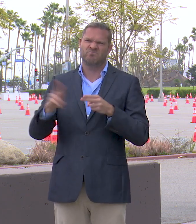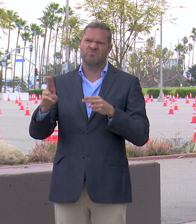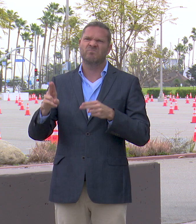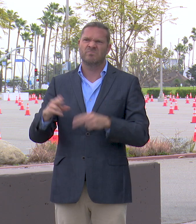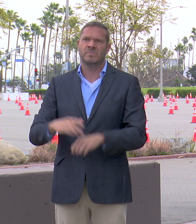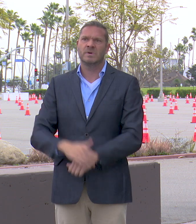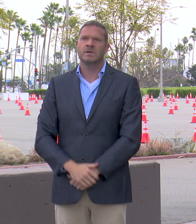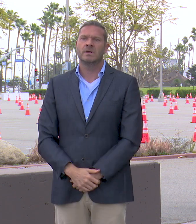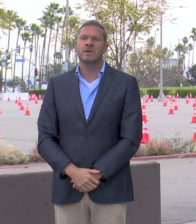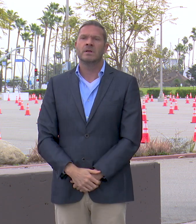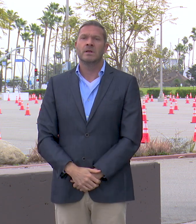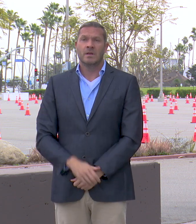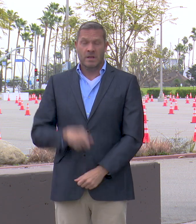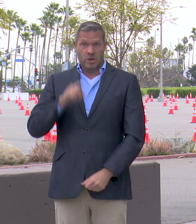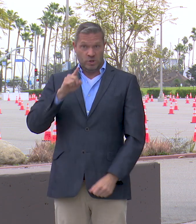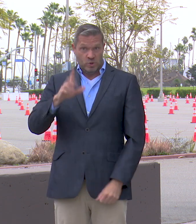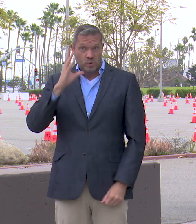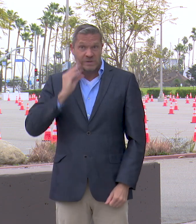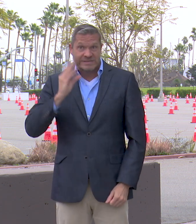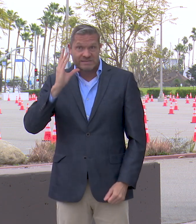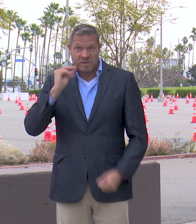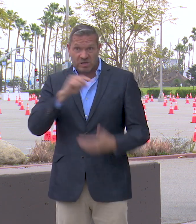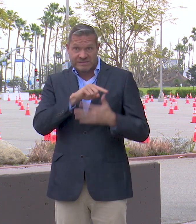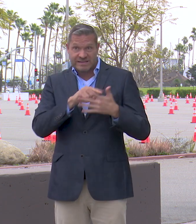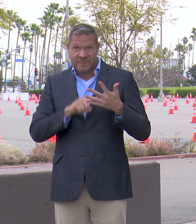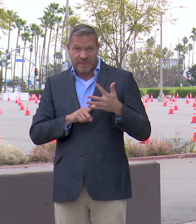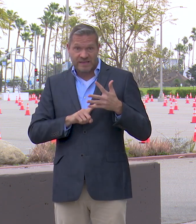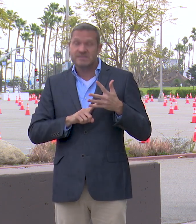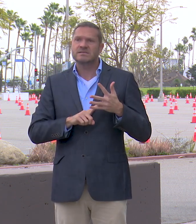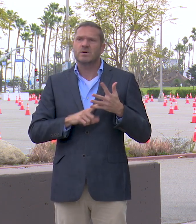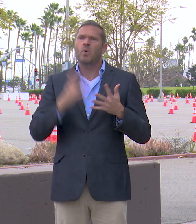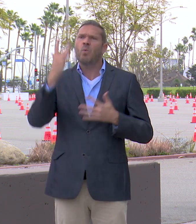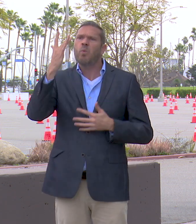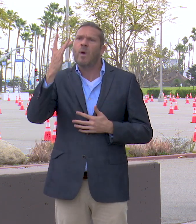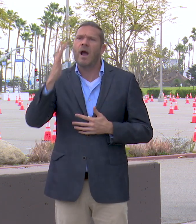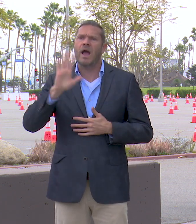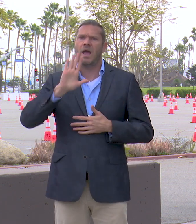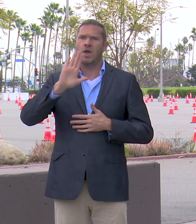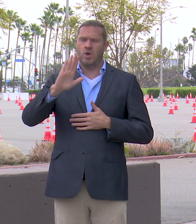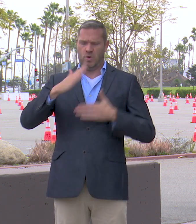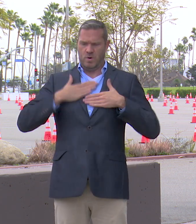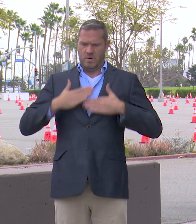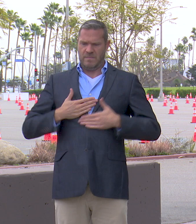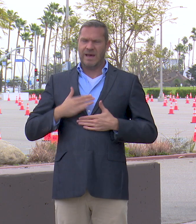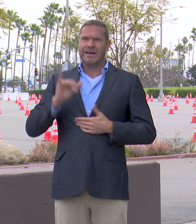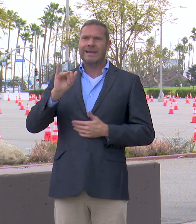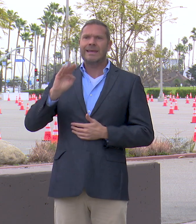If you experience any of these side effects, that's just your immune system reacting to the vaccine and building antibodies.